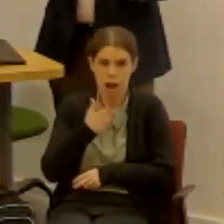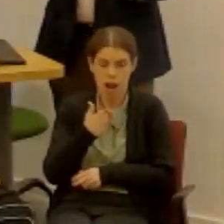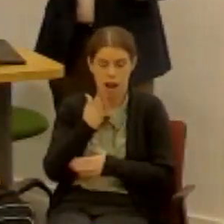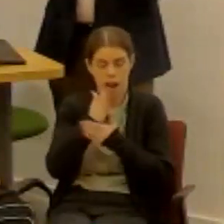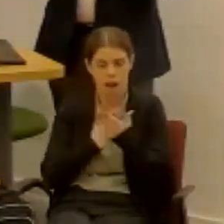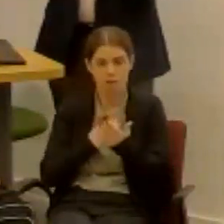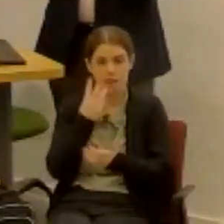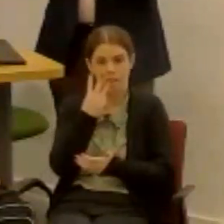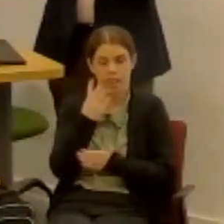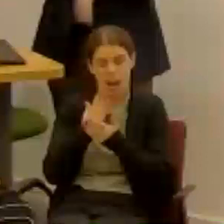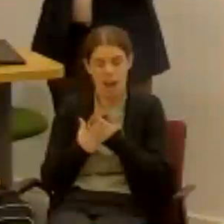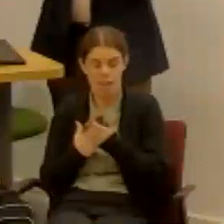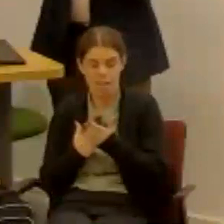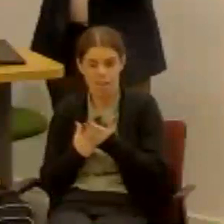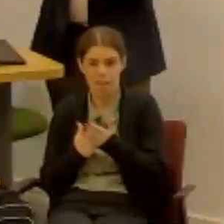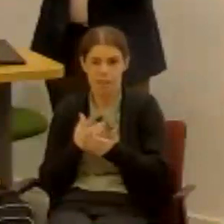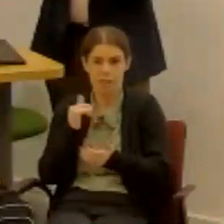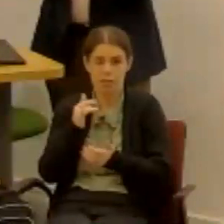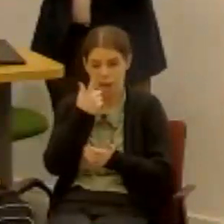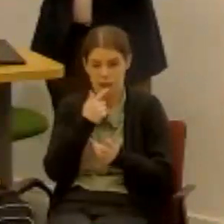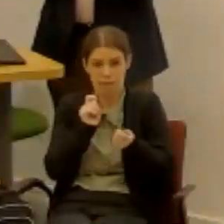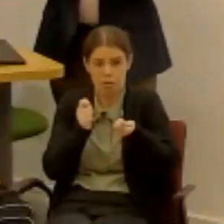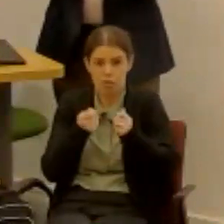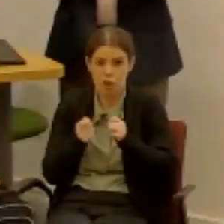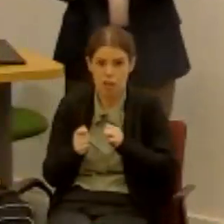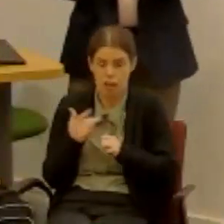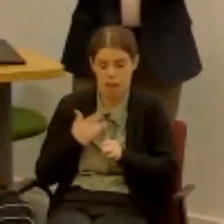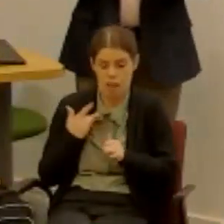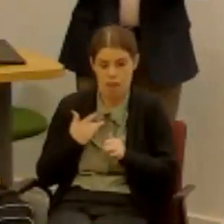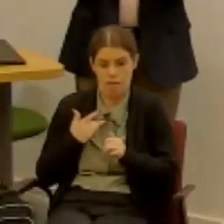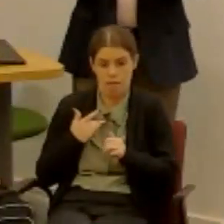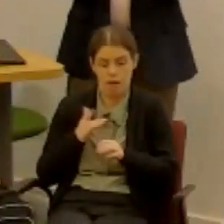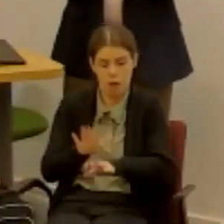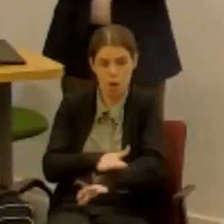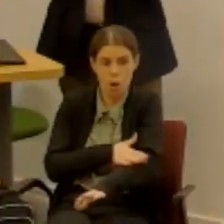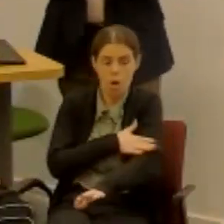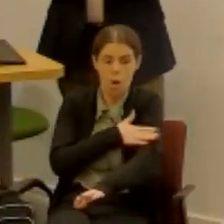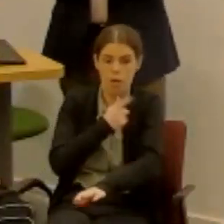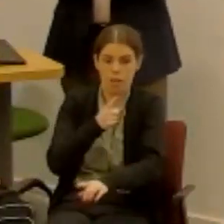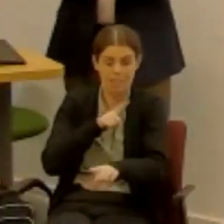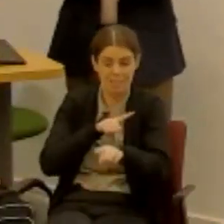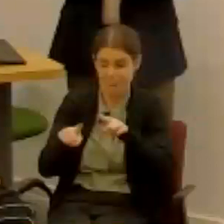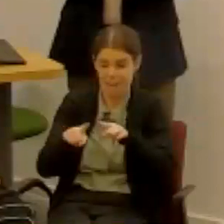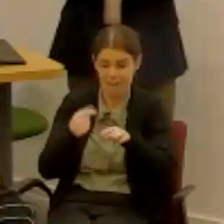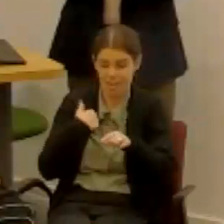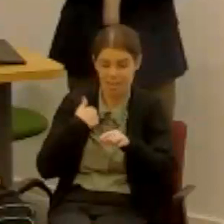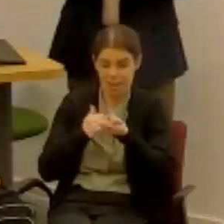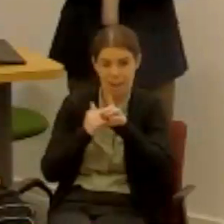So, in other words, even adjusting for living a bit longer. We've still got this much higher risk of developing degener brain disease.